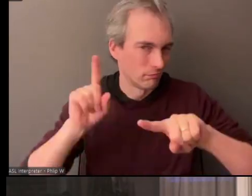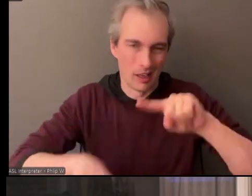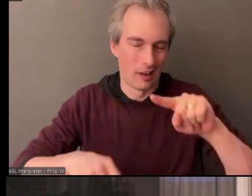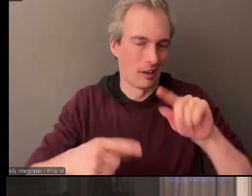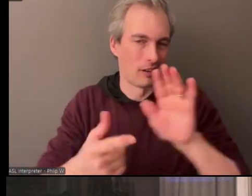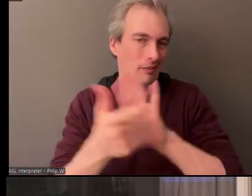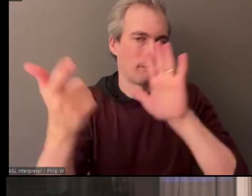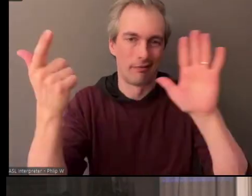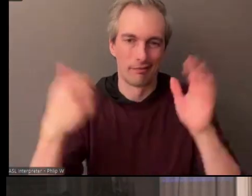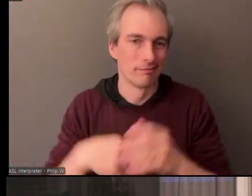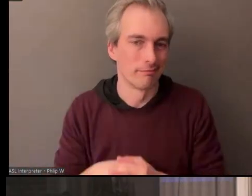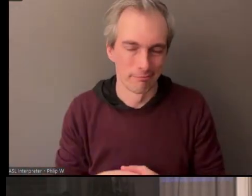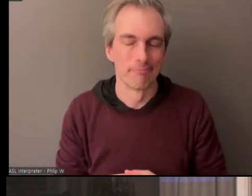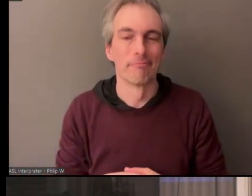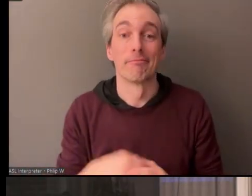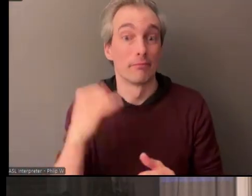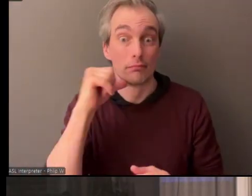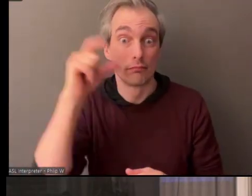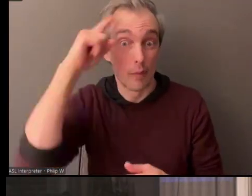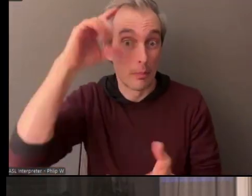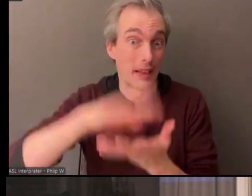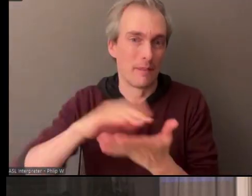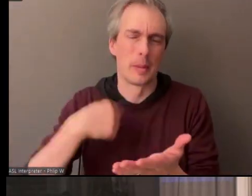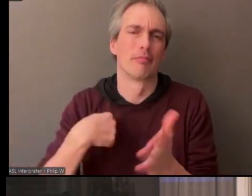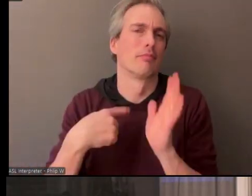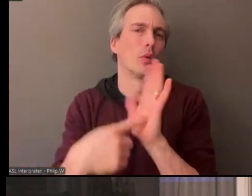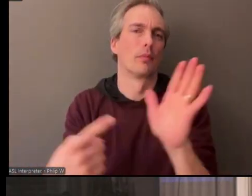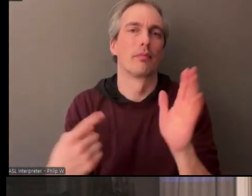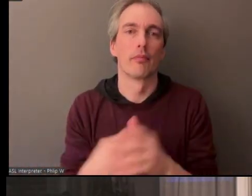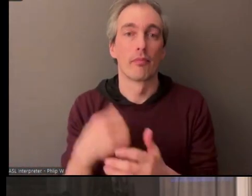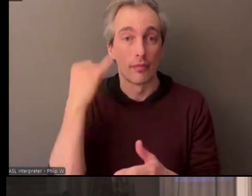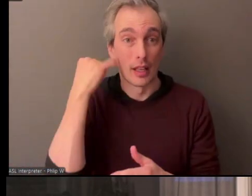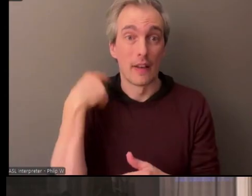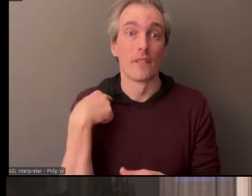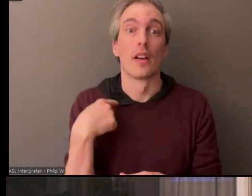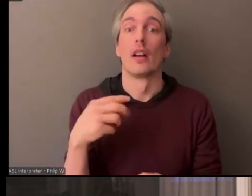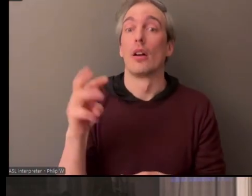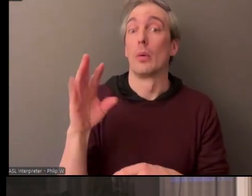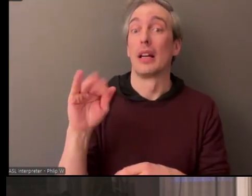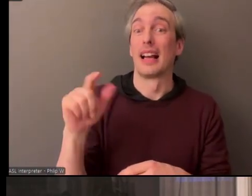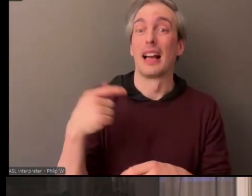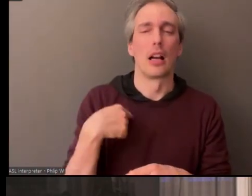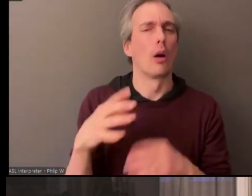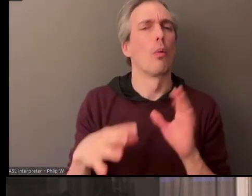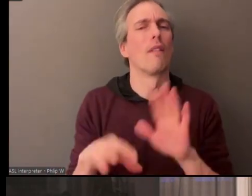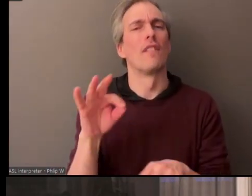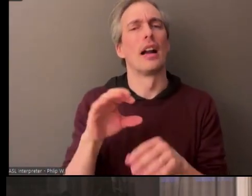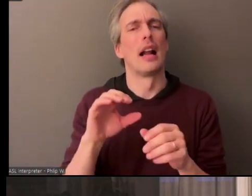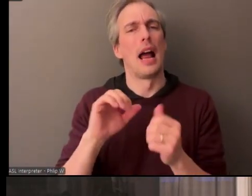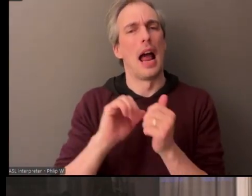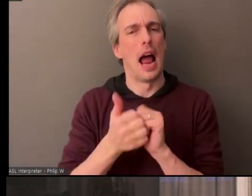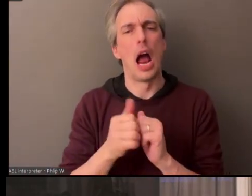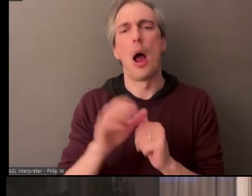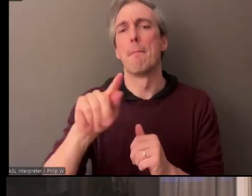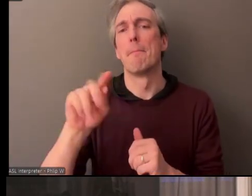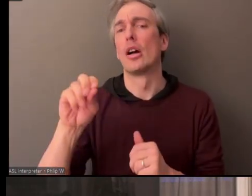works... Does a button activate with a spacebar or enter key or both? You cannot find that in WCAG.